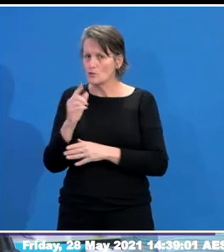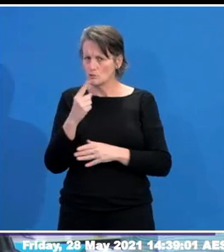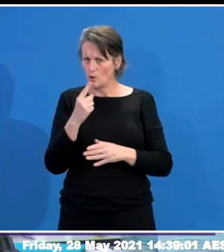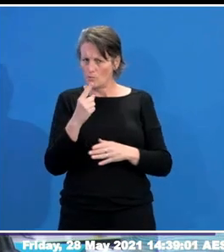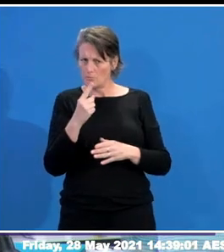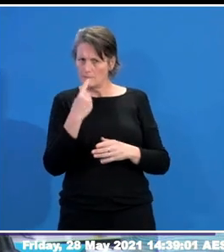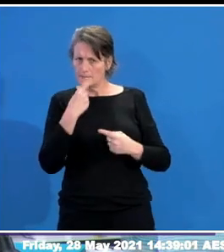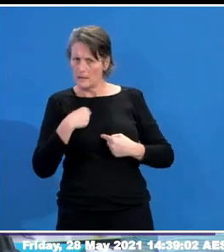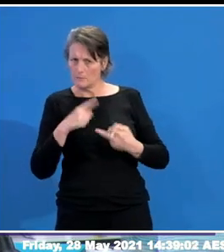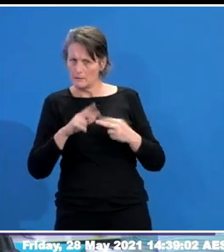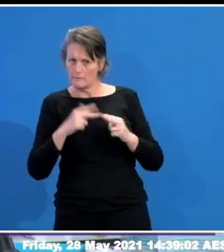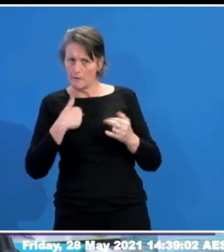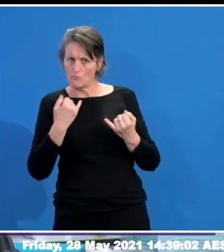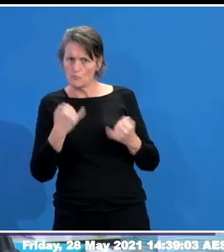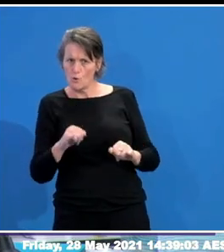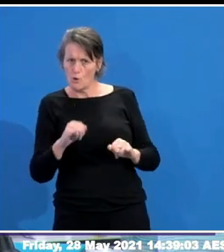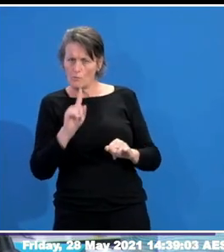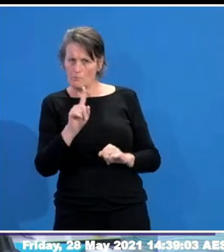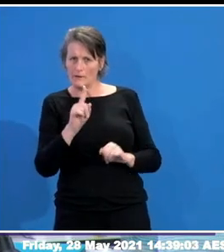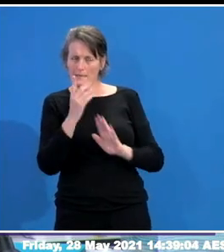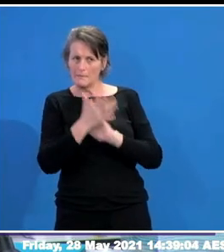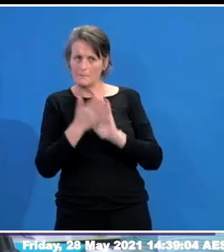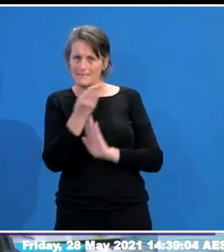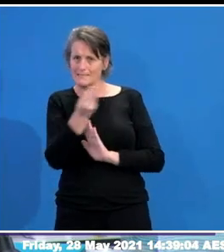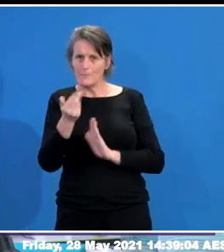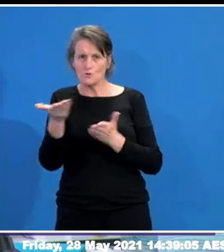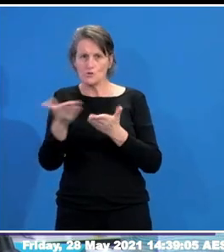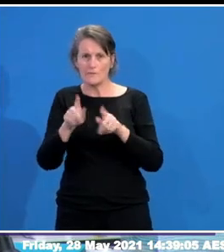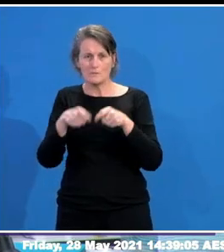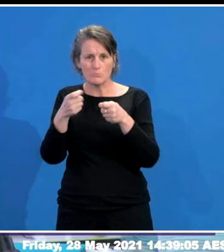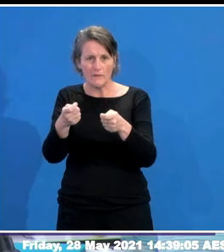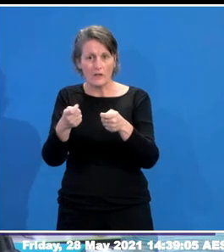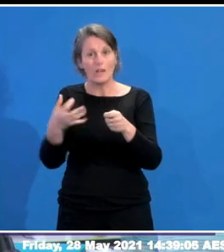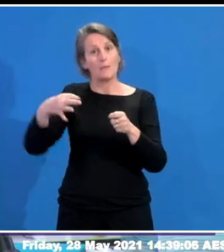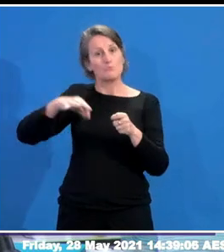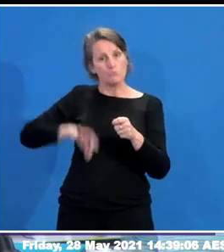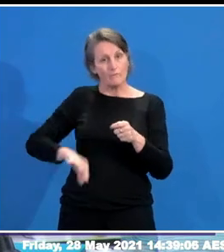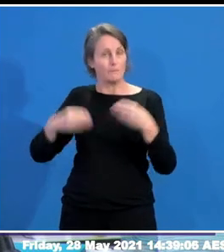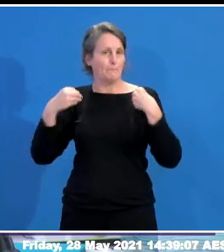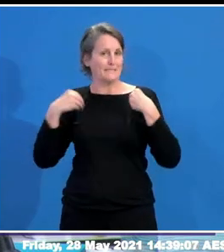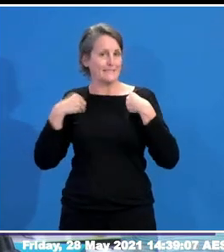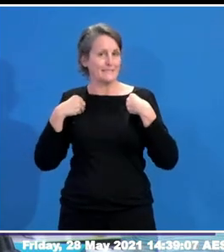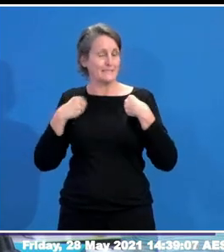me if I'm wrong, service providers that operate for profit, service providers